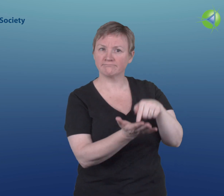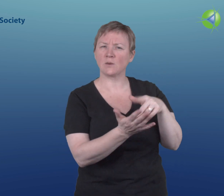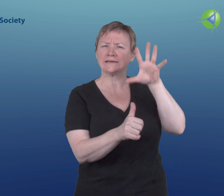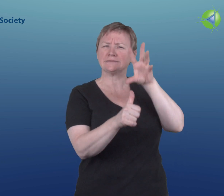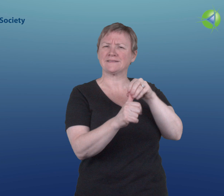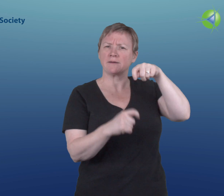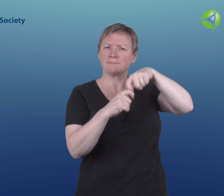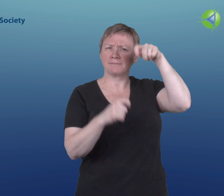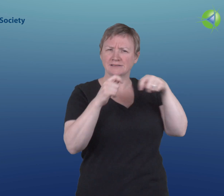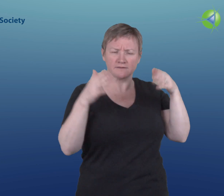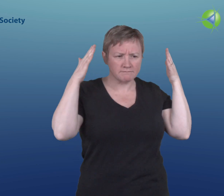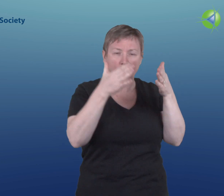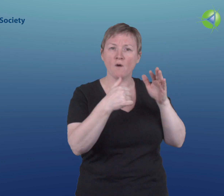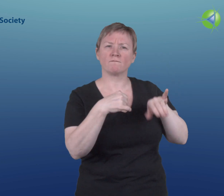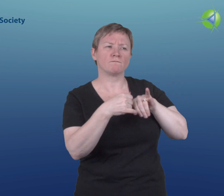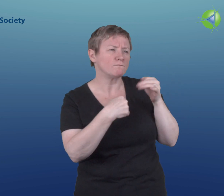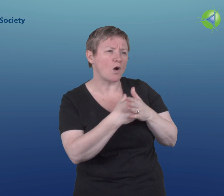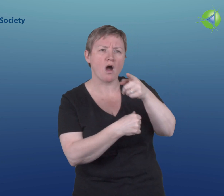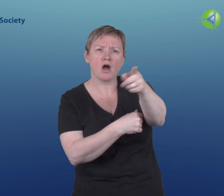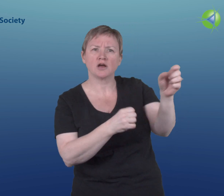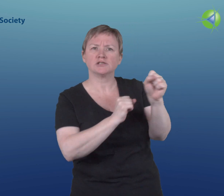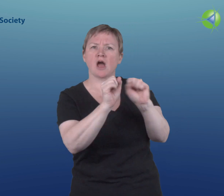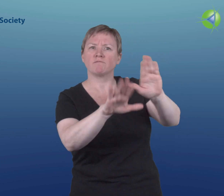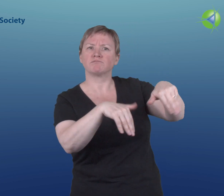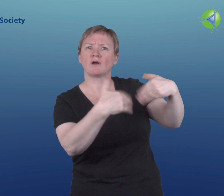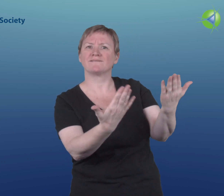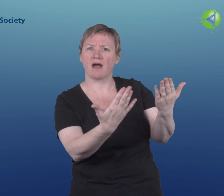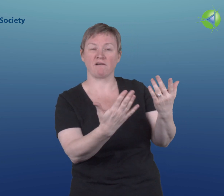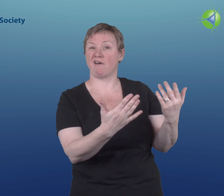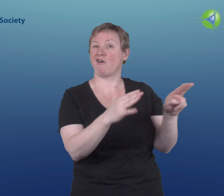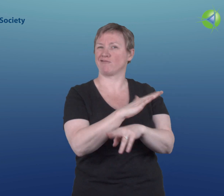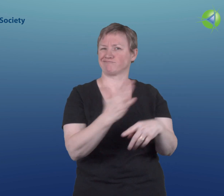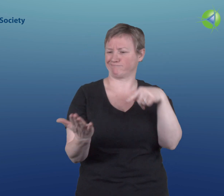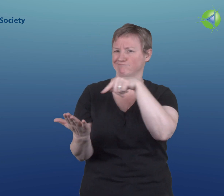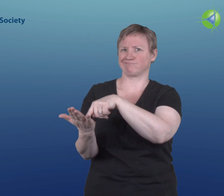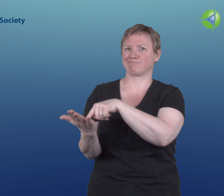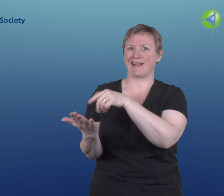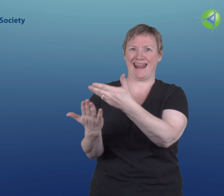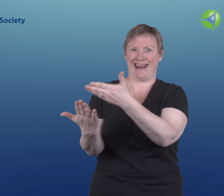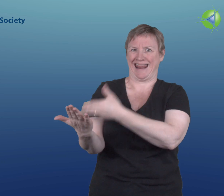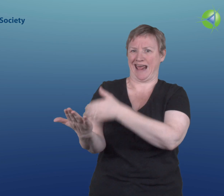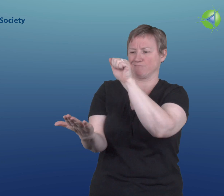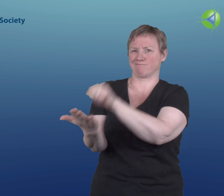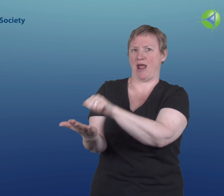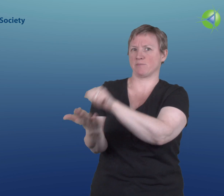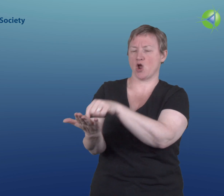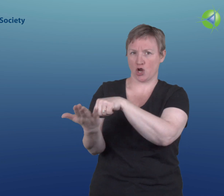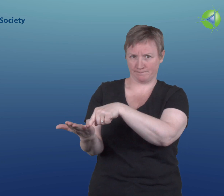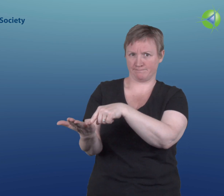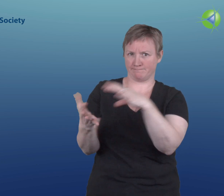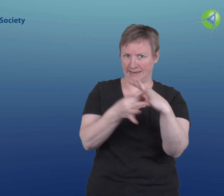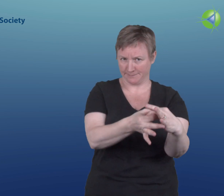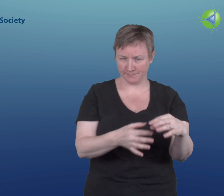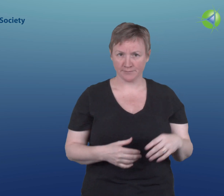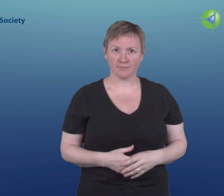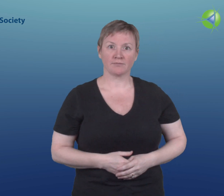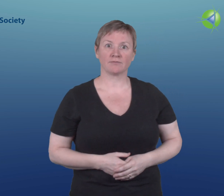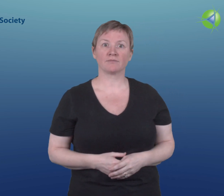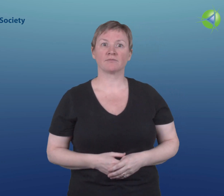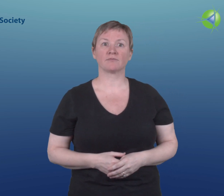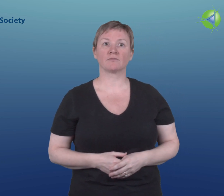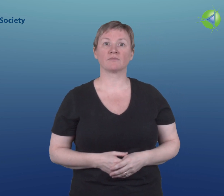ComReg has imposed specific measures on service providers under the legal framework.